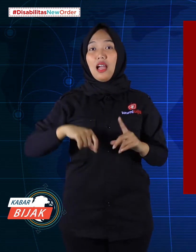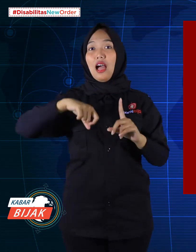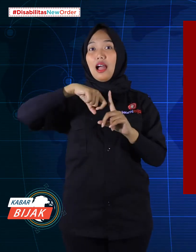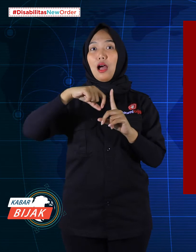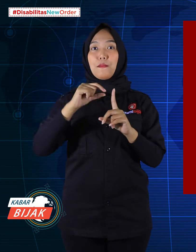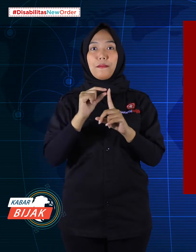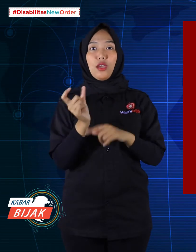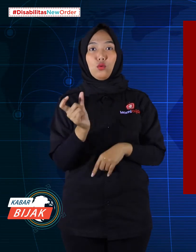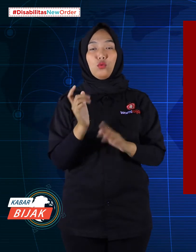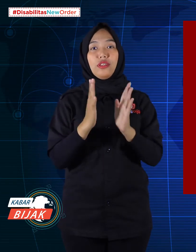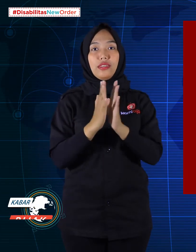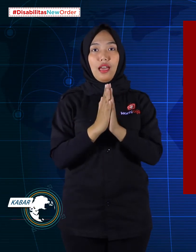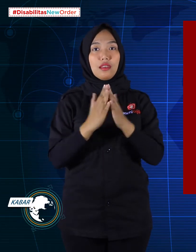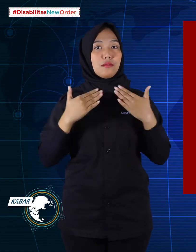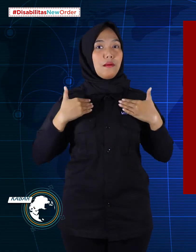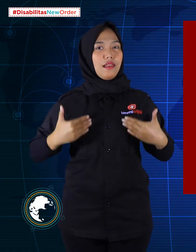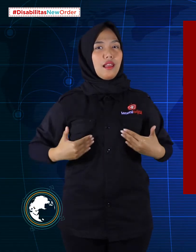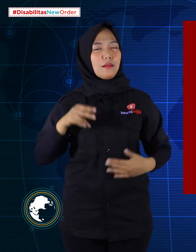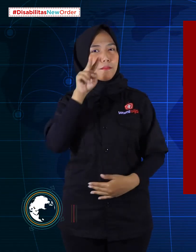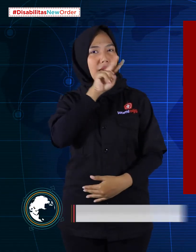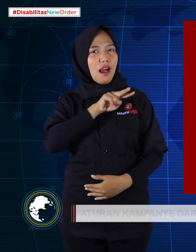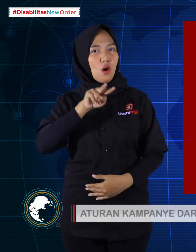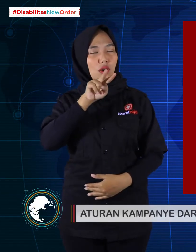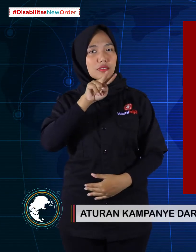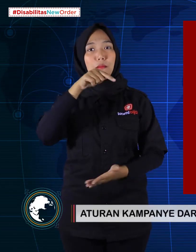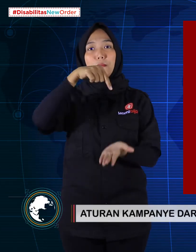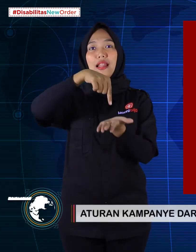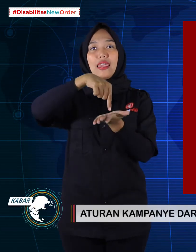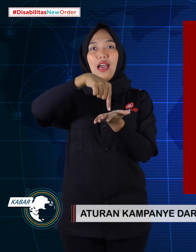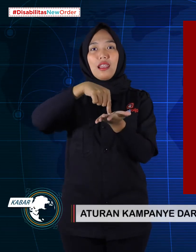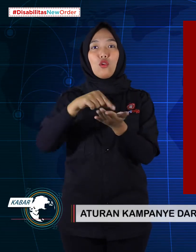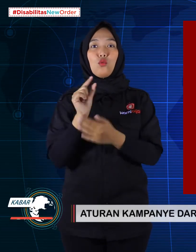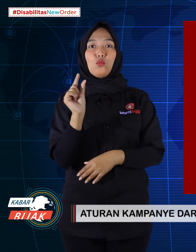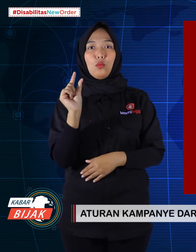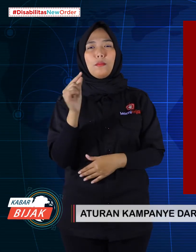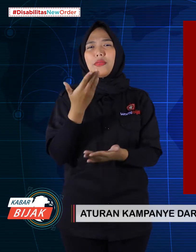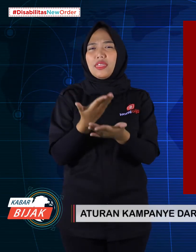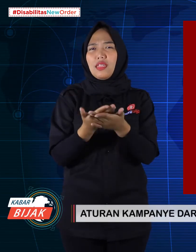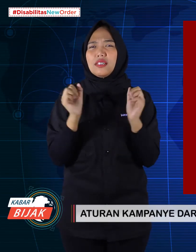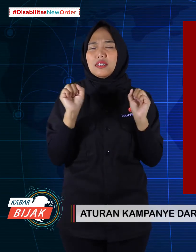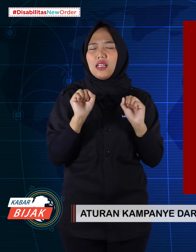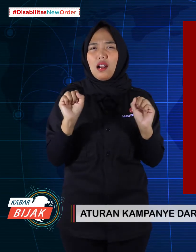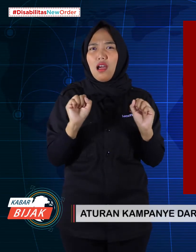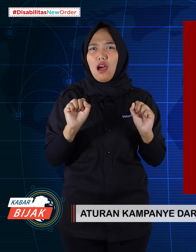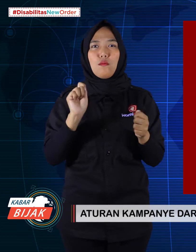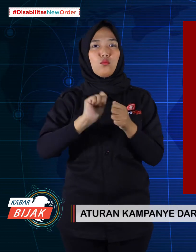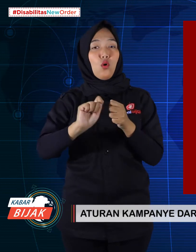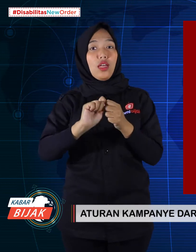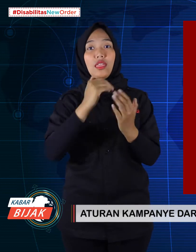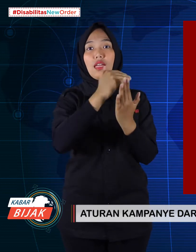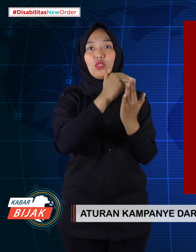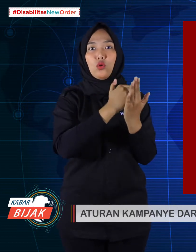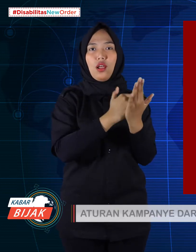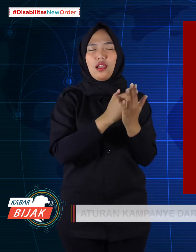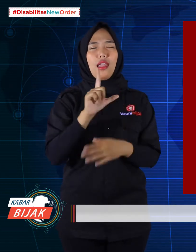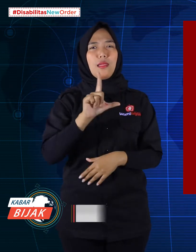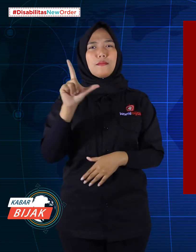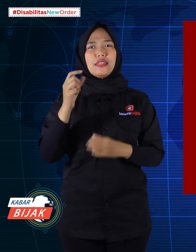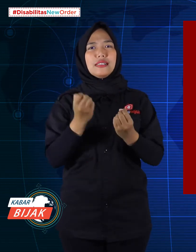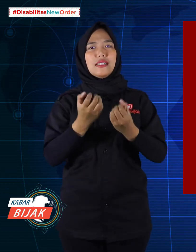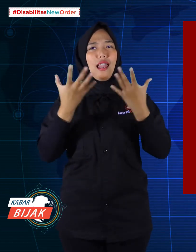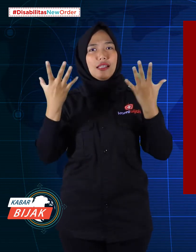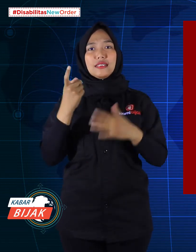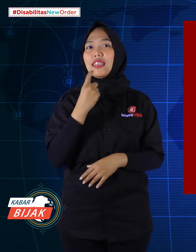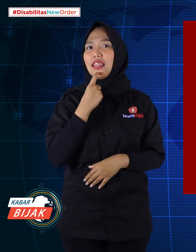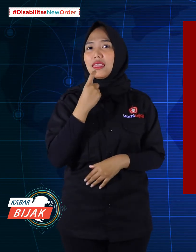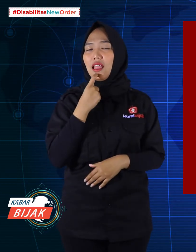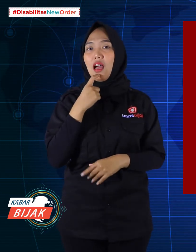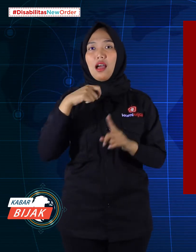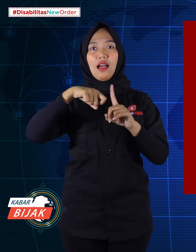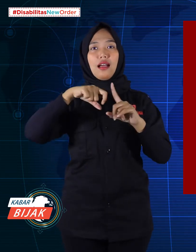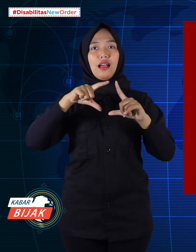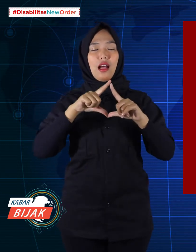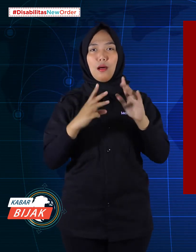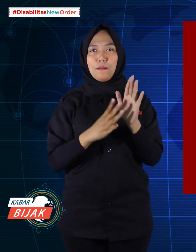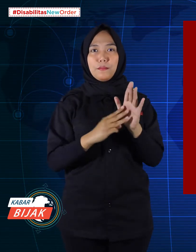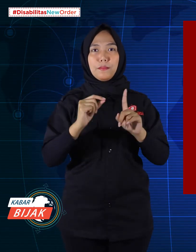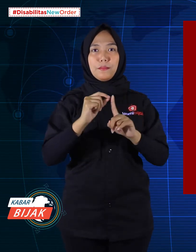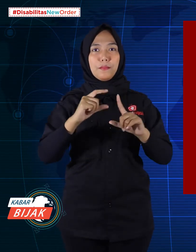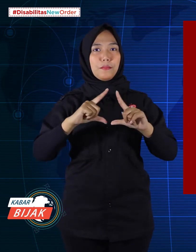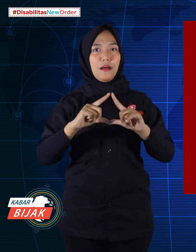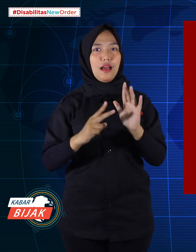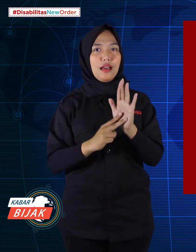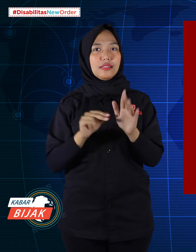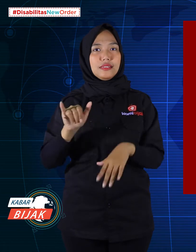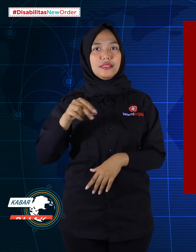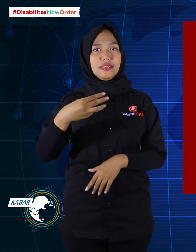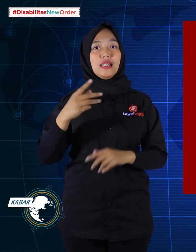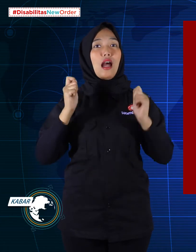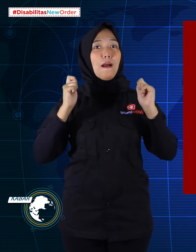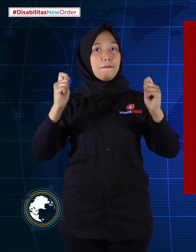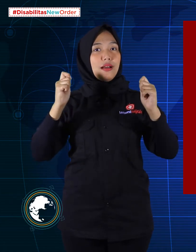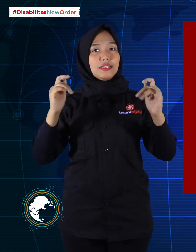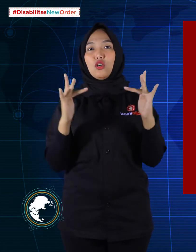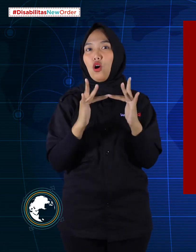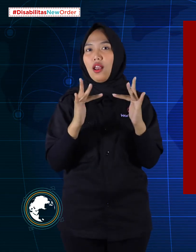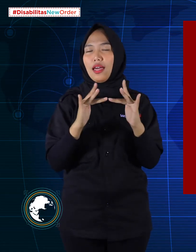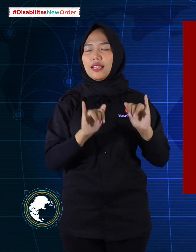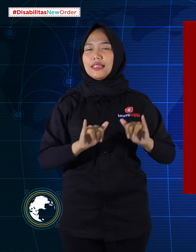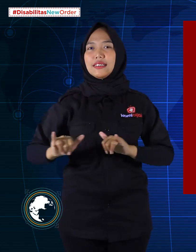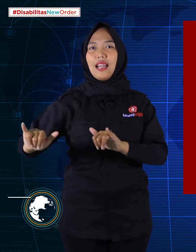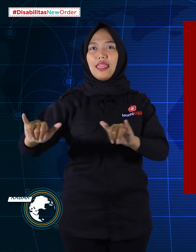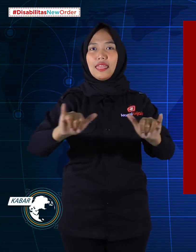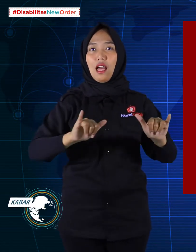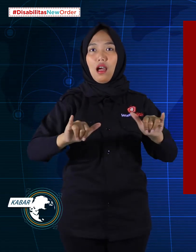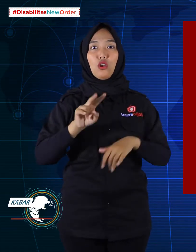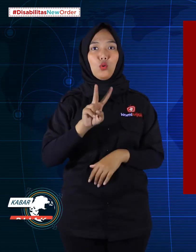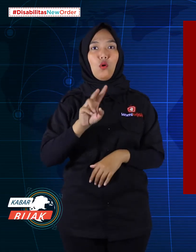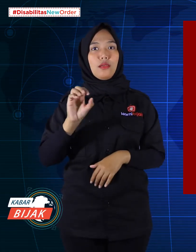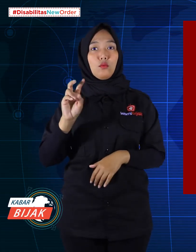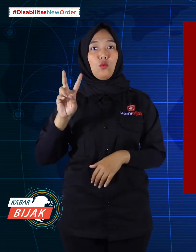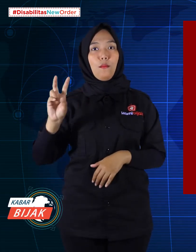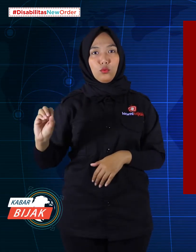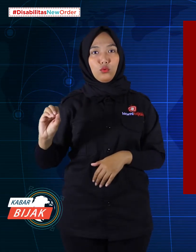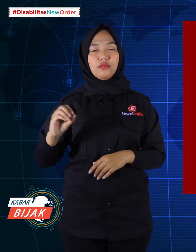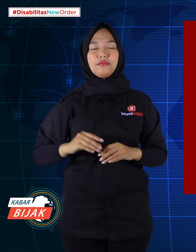The KPU and the General Election Supervisory Board are asked to immediately make the rules clearer about the 2020 simultaneous online campaign.